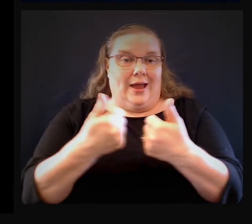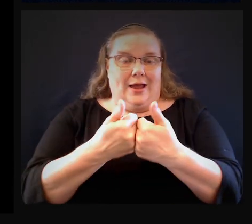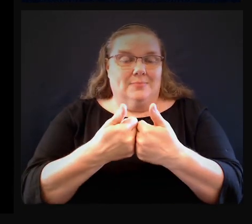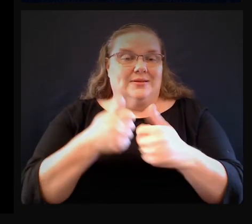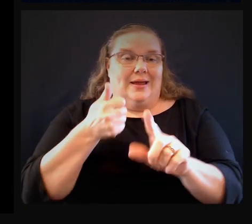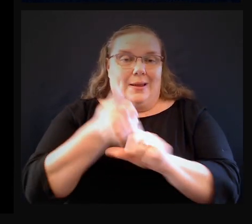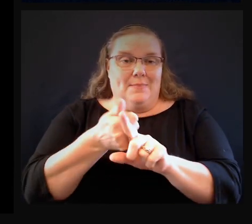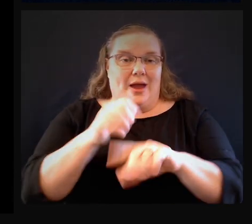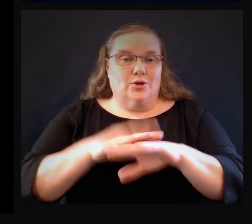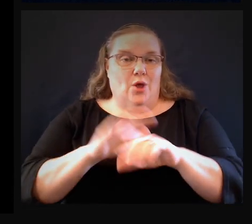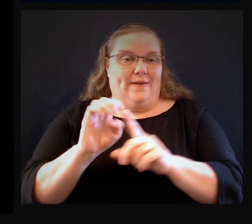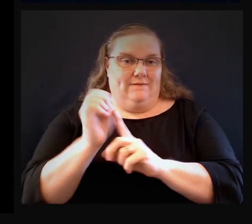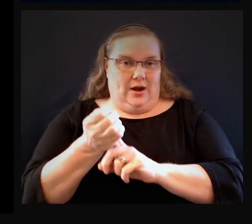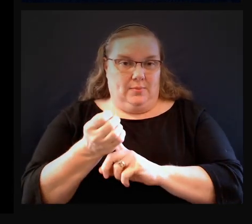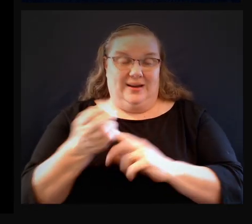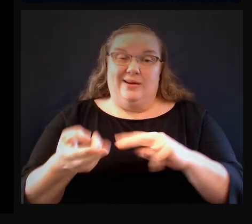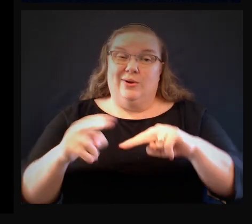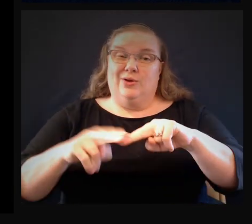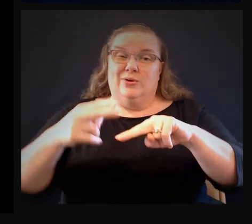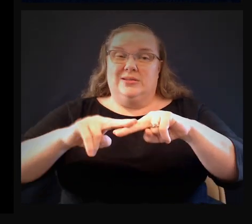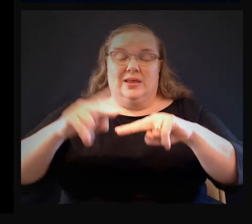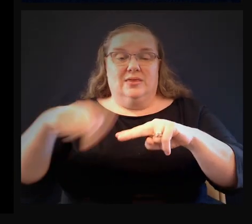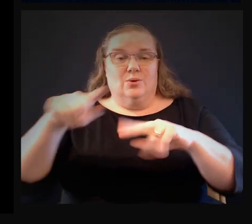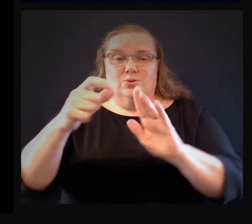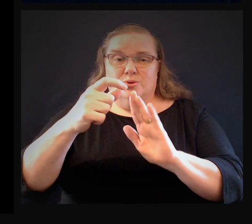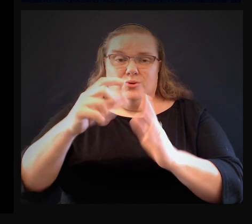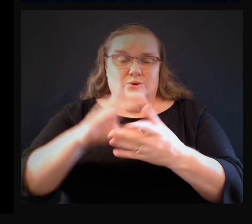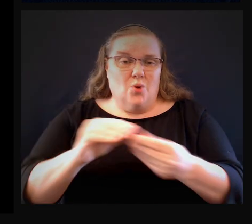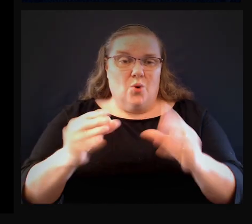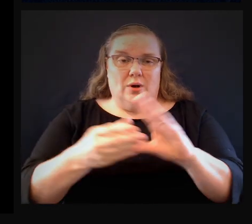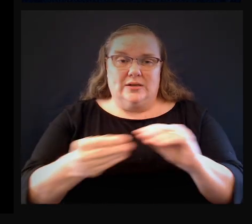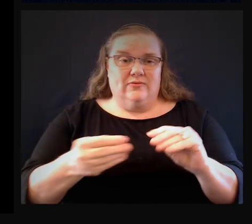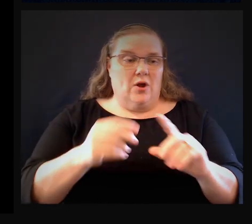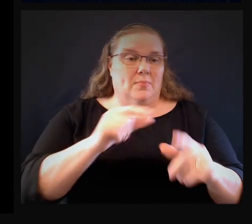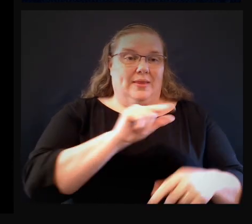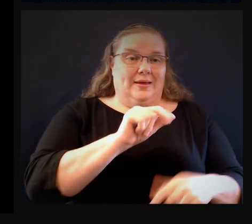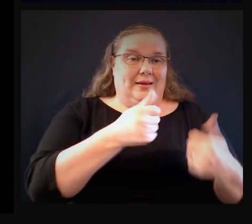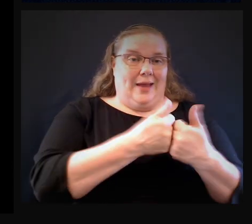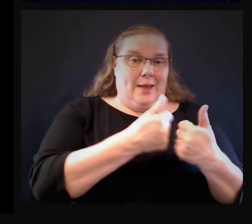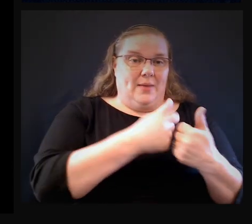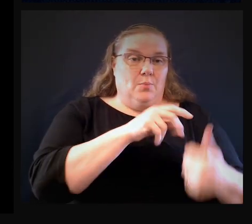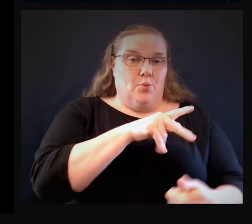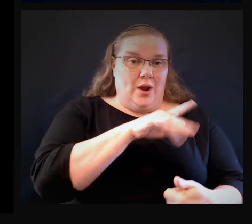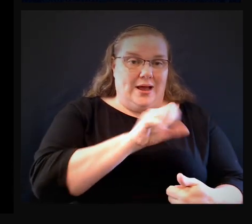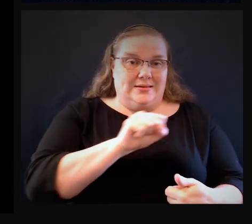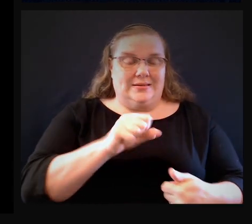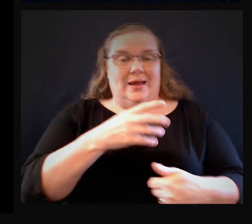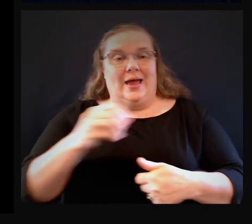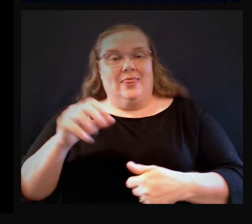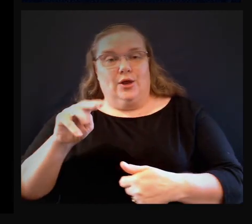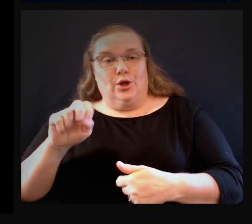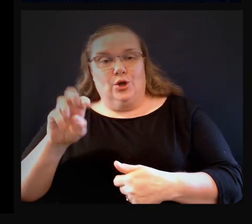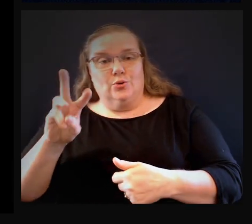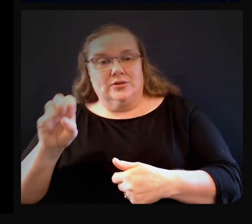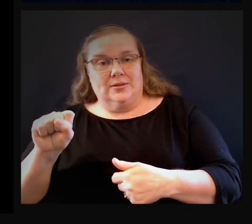Now, increasingly, these stories from both the gaming press and wider news media reflect that video game sustainability